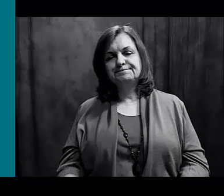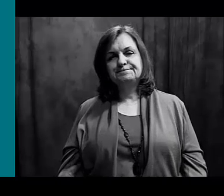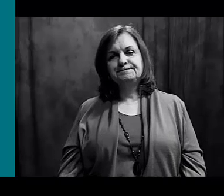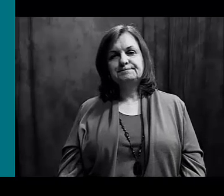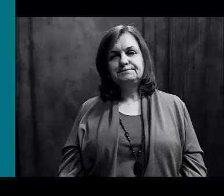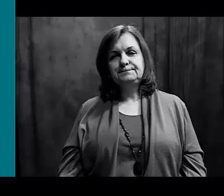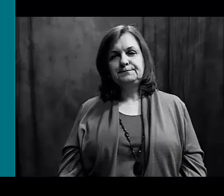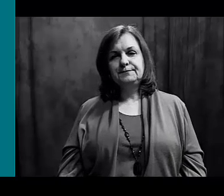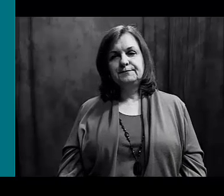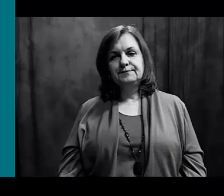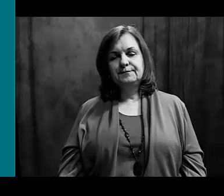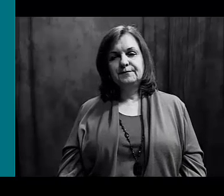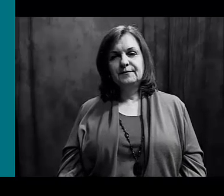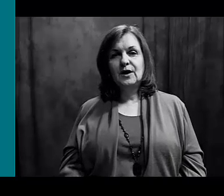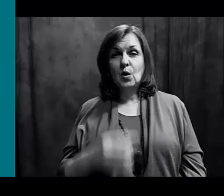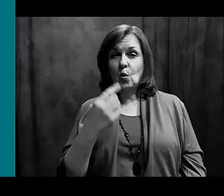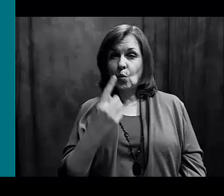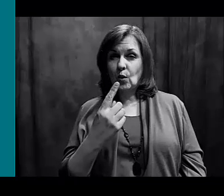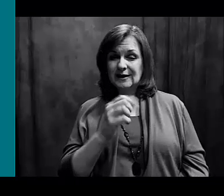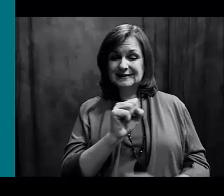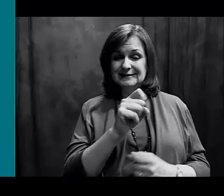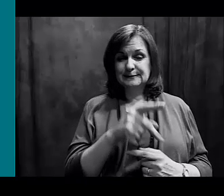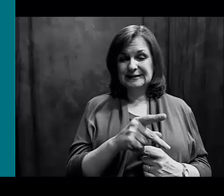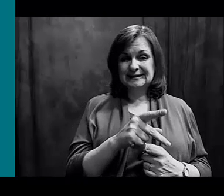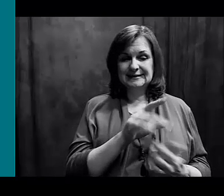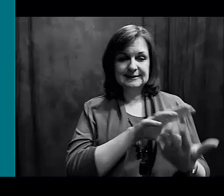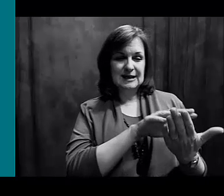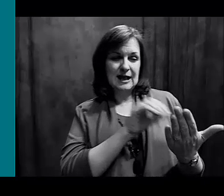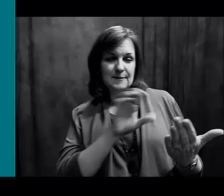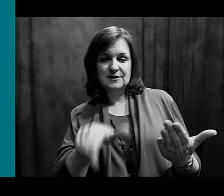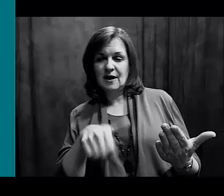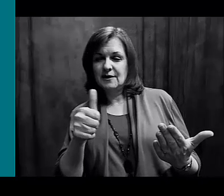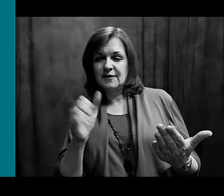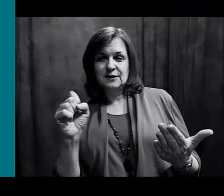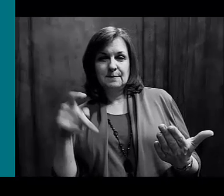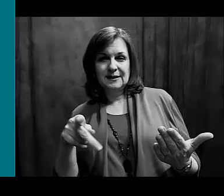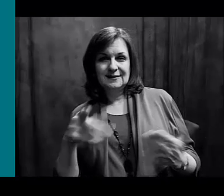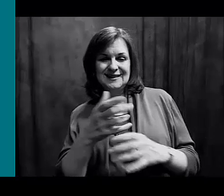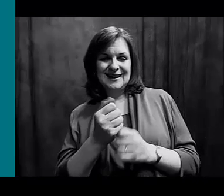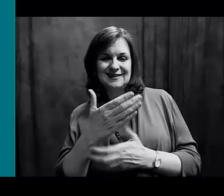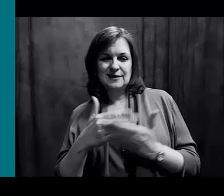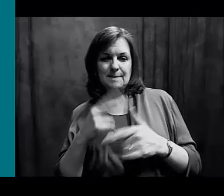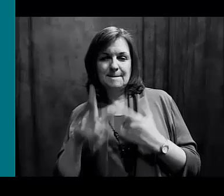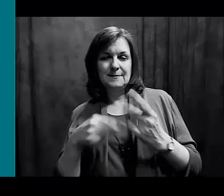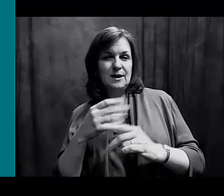so this is one species copying another to get some sort of protection